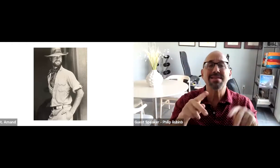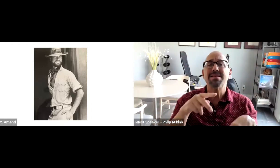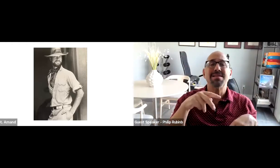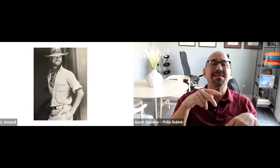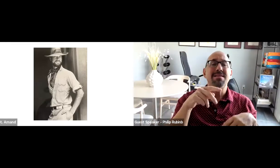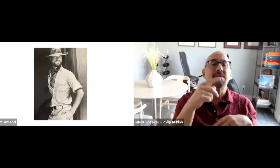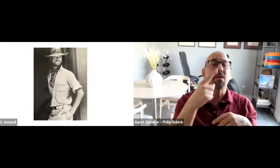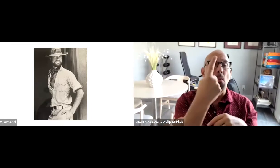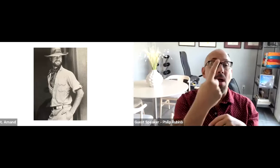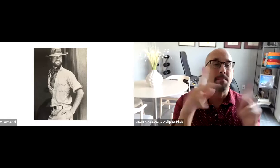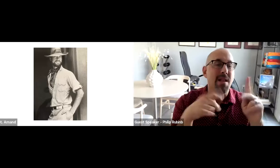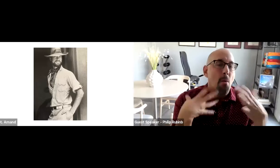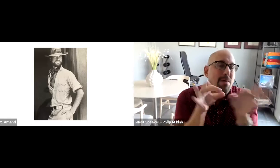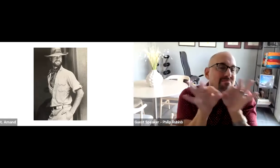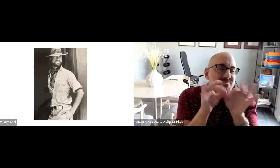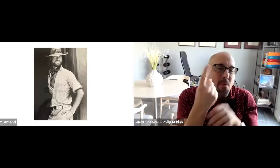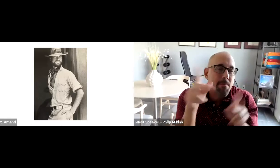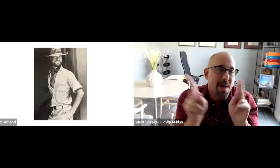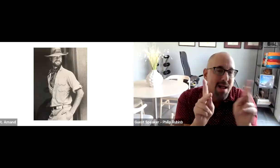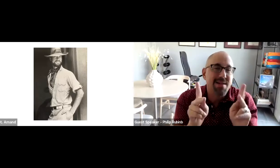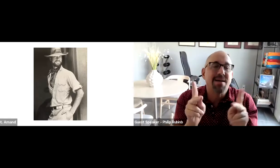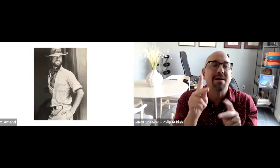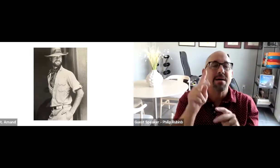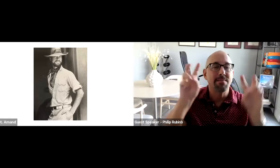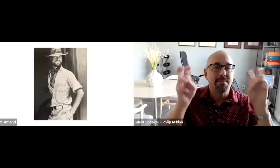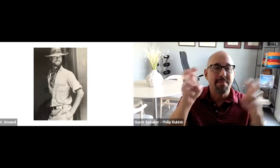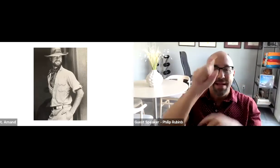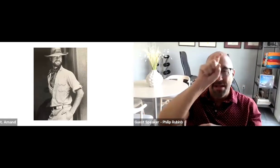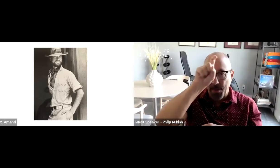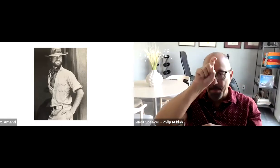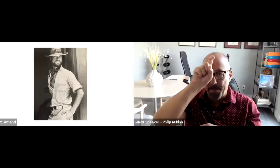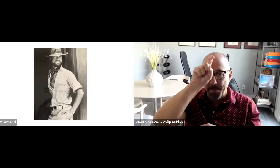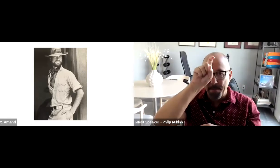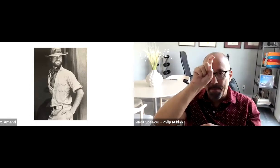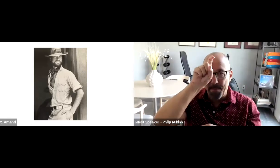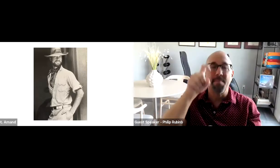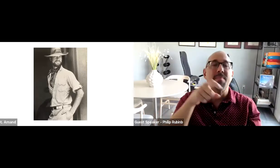Guy would host many parties, also, when he lived there. I'll describe one of the parties.